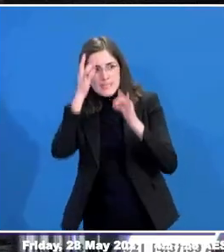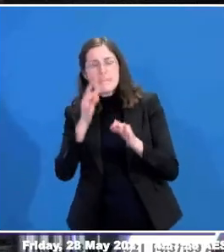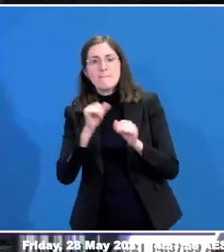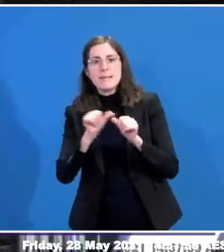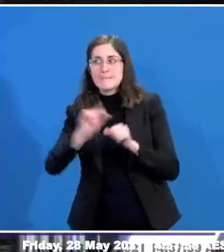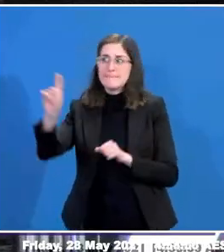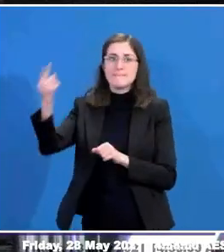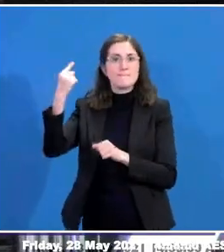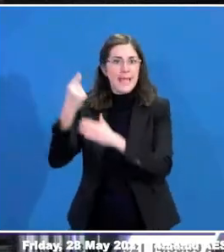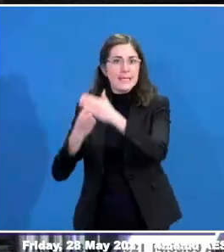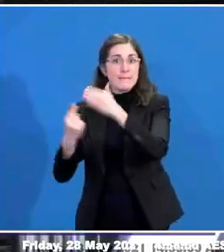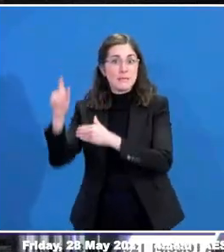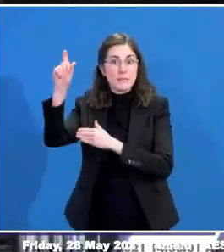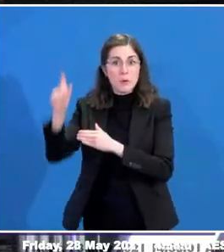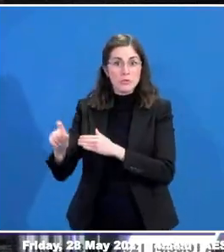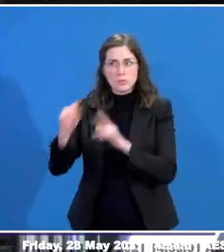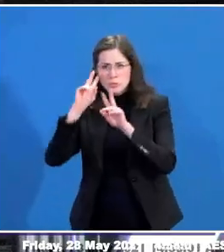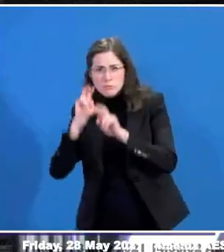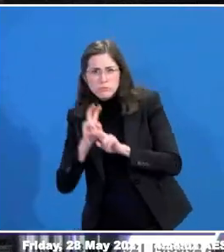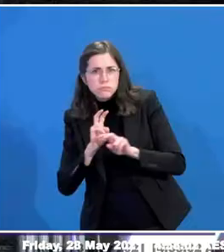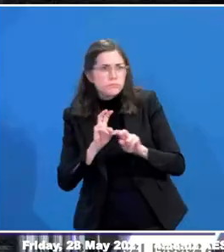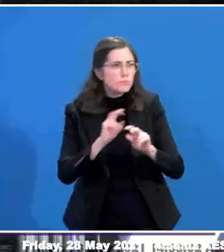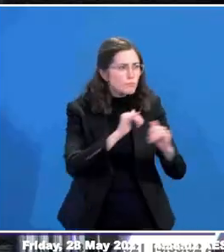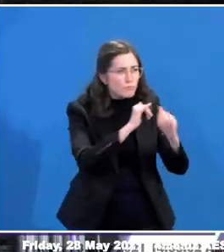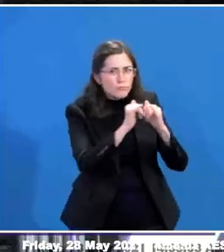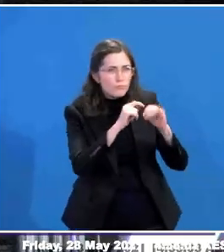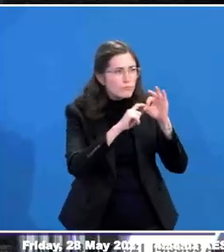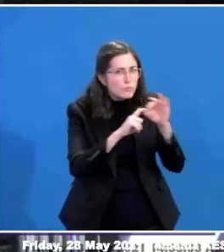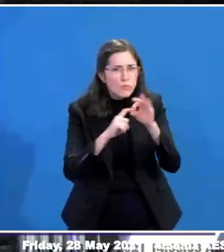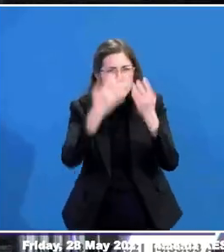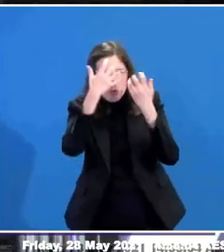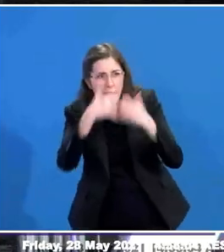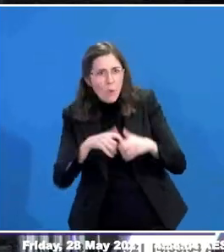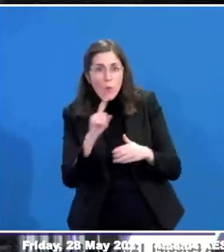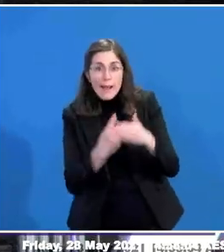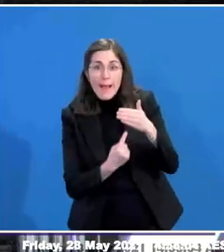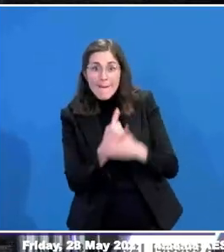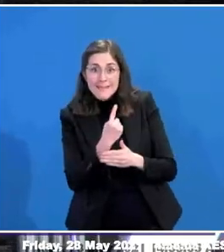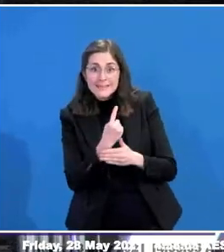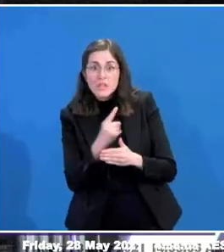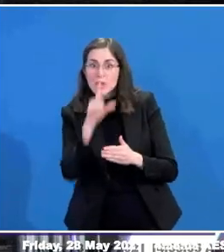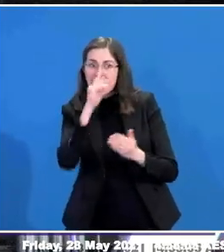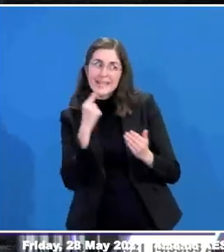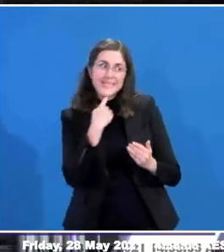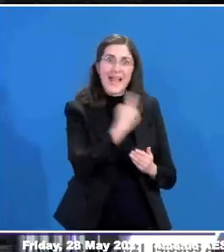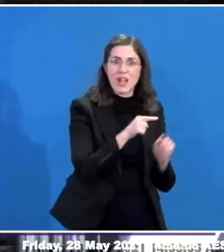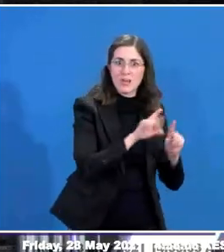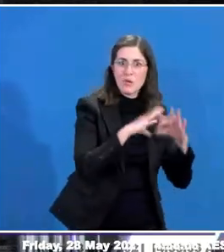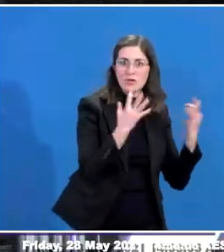investigator to fulfil its requirements or its obligations to you, can that report have a dual character, in your mind?